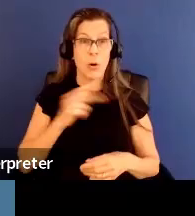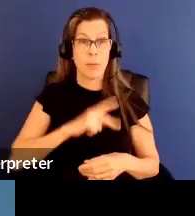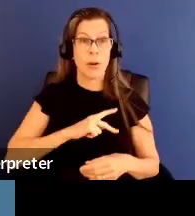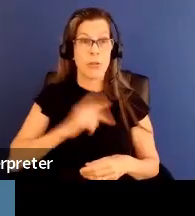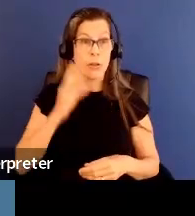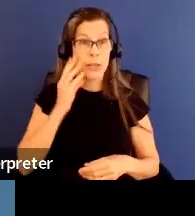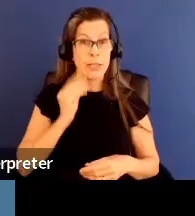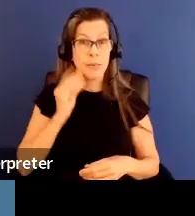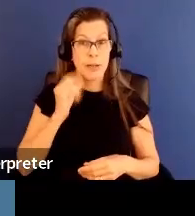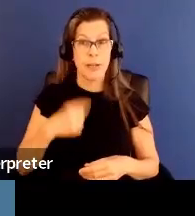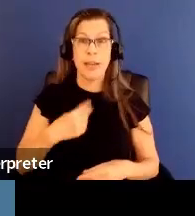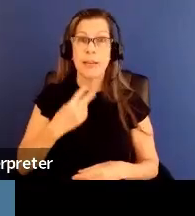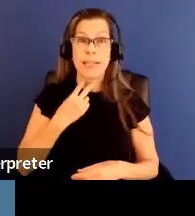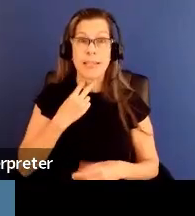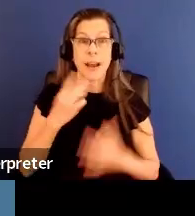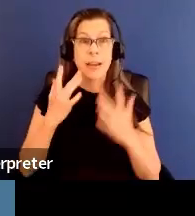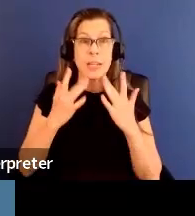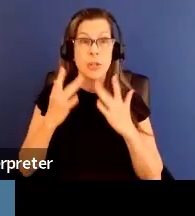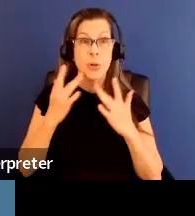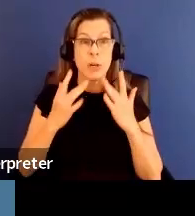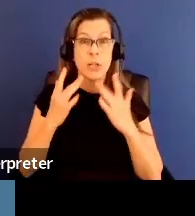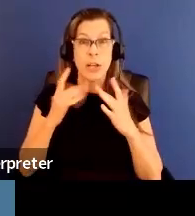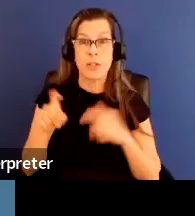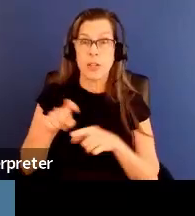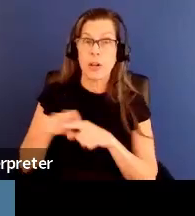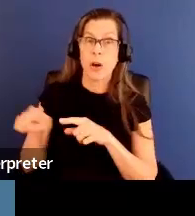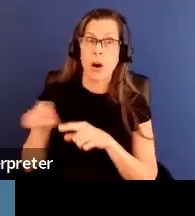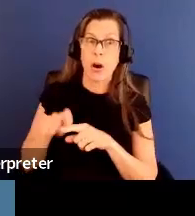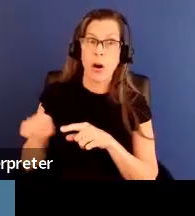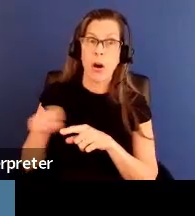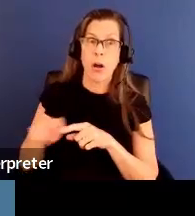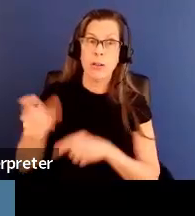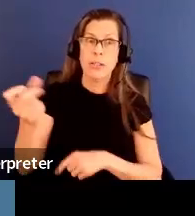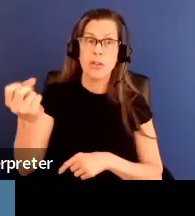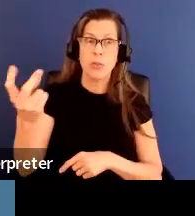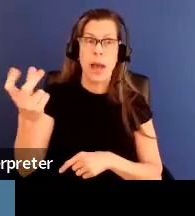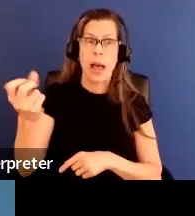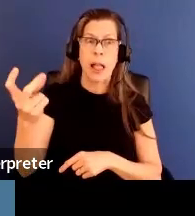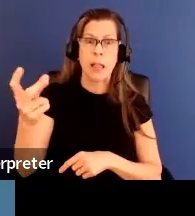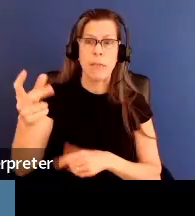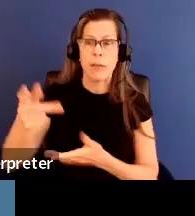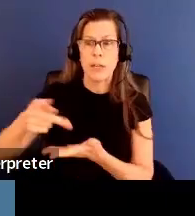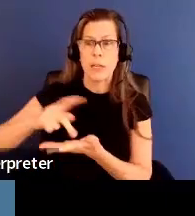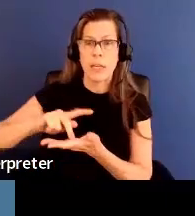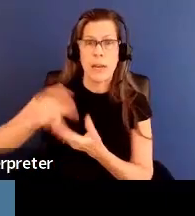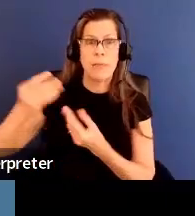a specific time range/frame. So